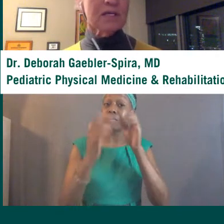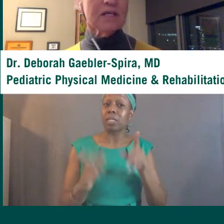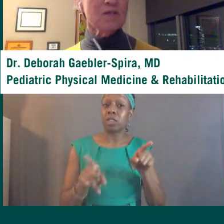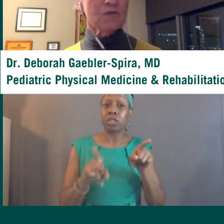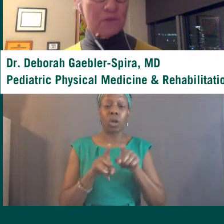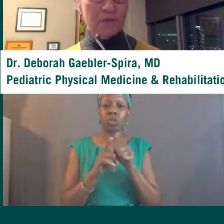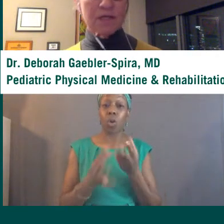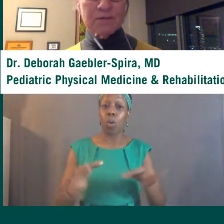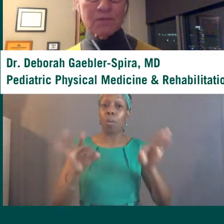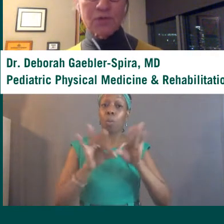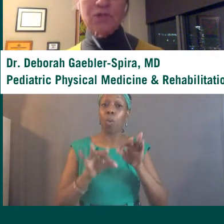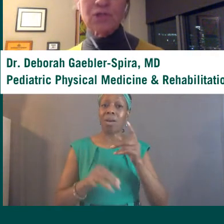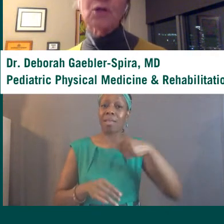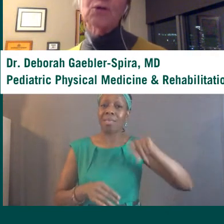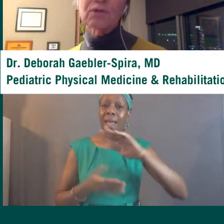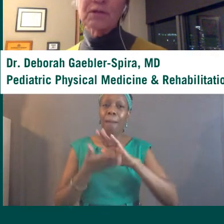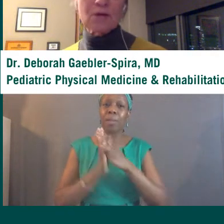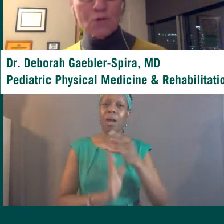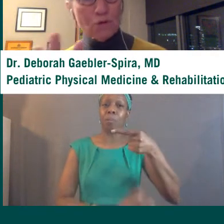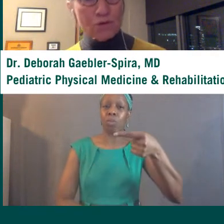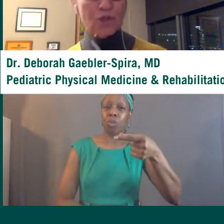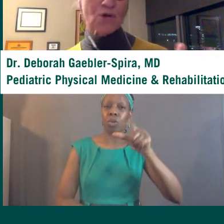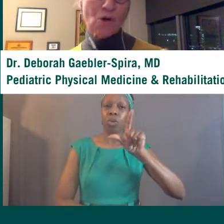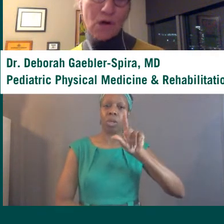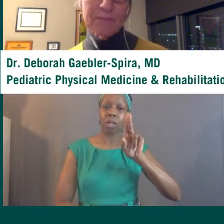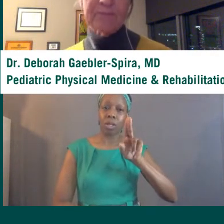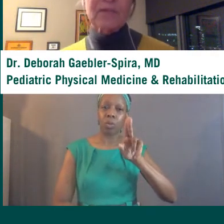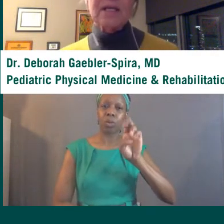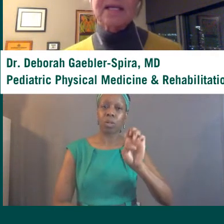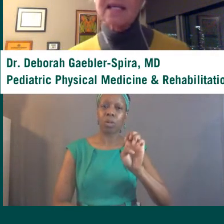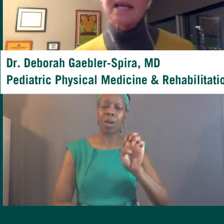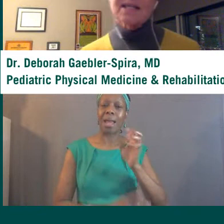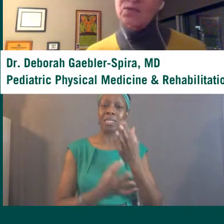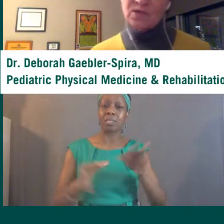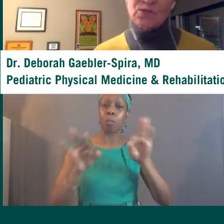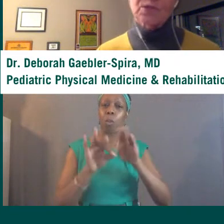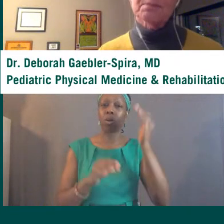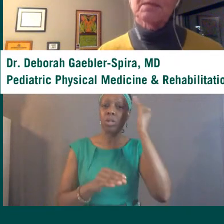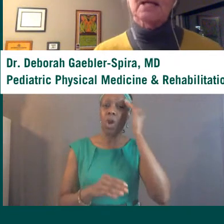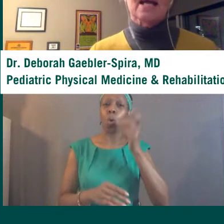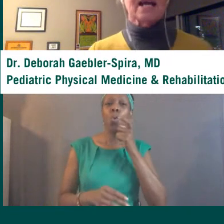And it's very important to know who to call in any system.